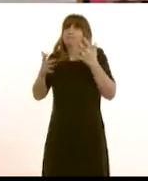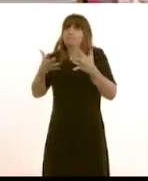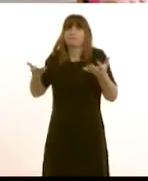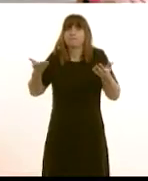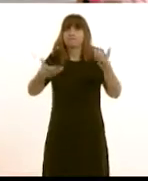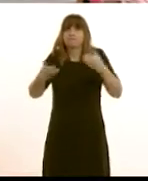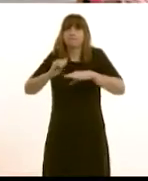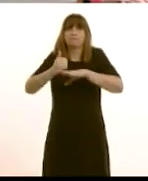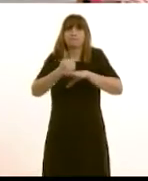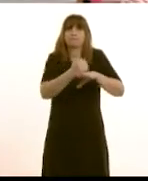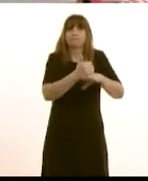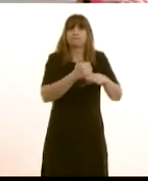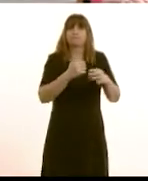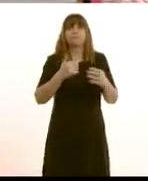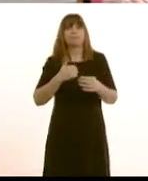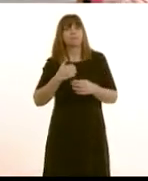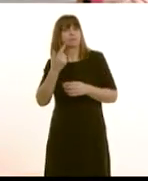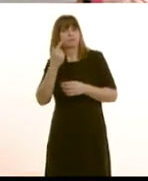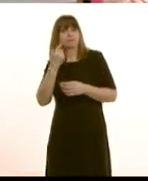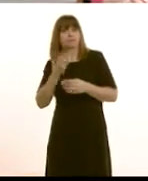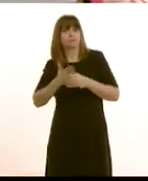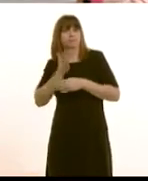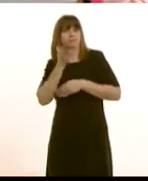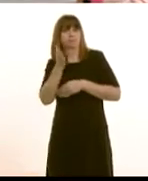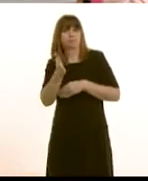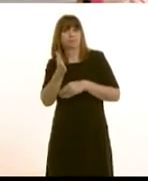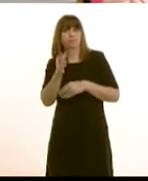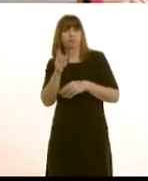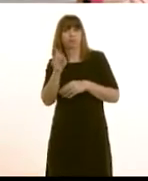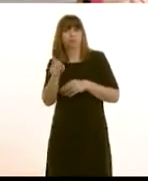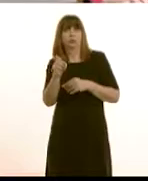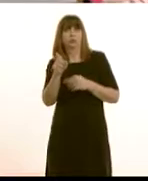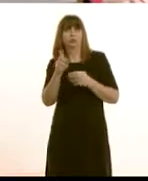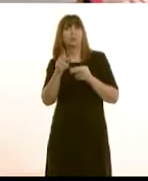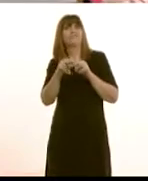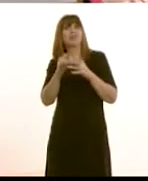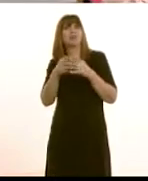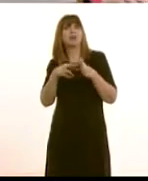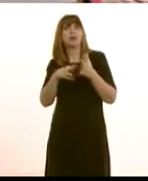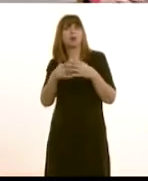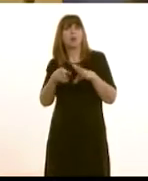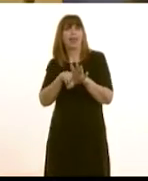there. I attended Bay Studios as well yesterdayóon Fabian Way, but not in Swansea, I know; in